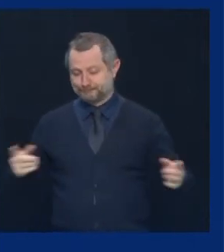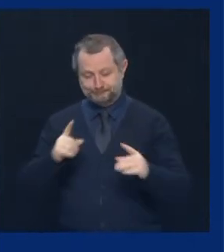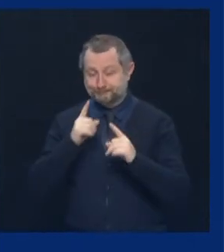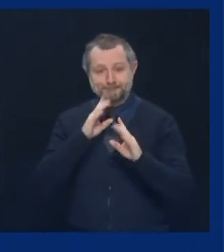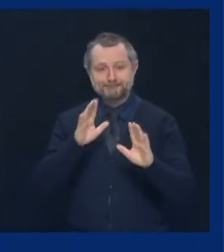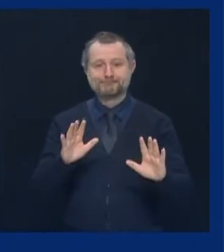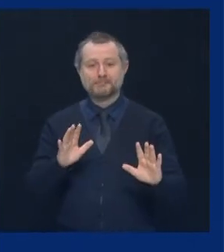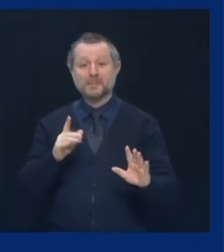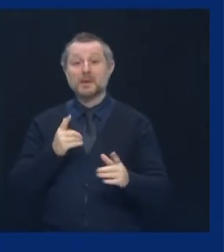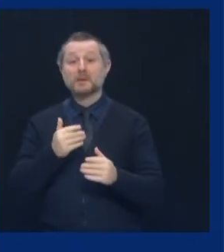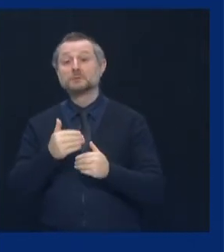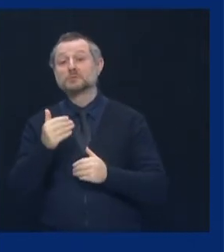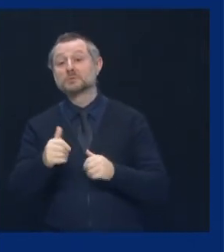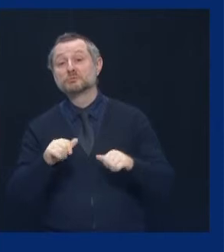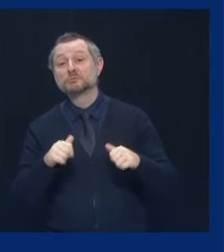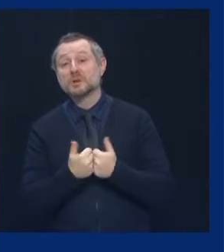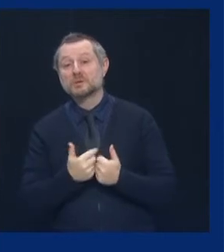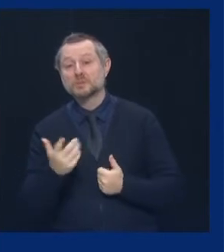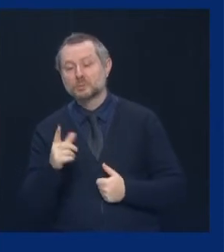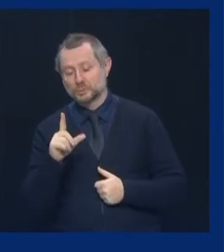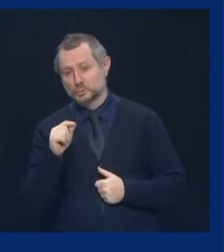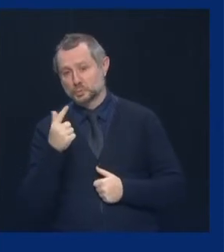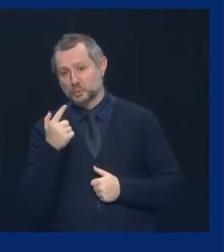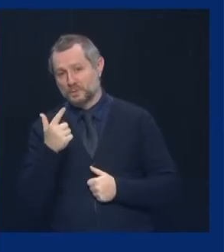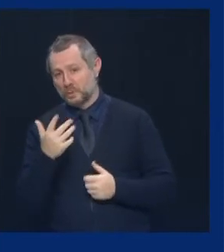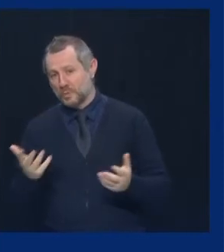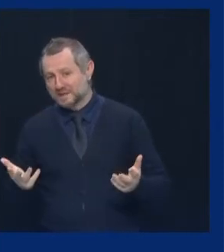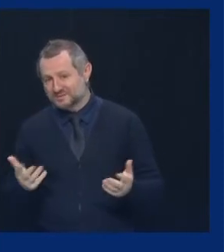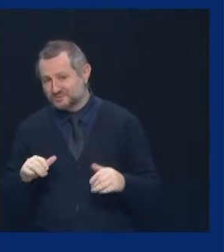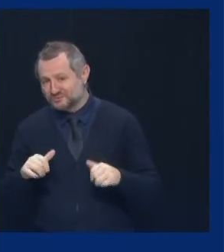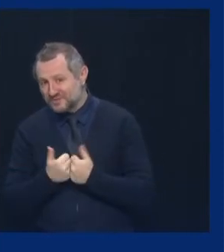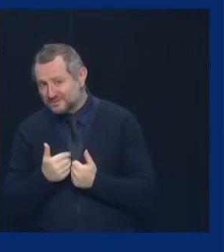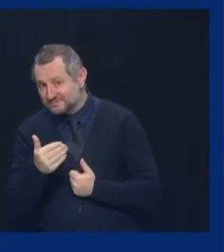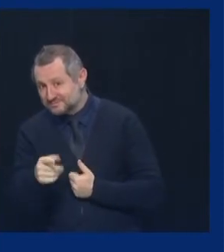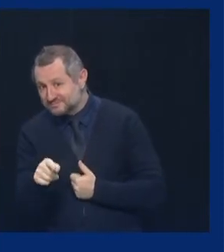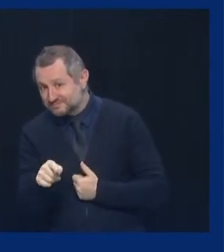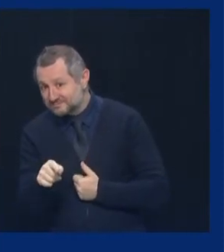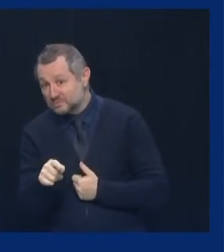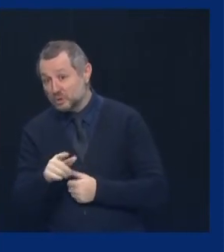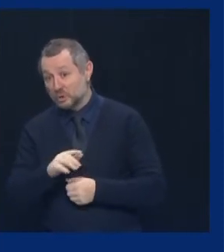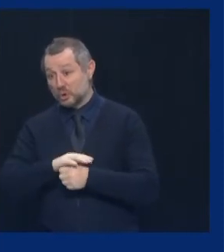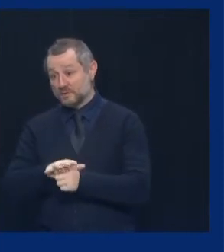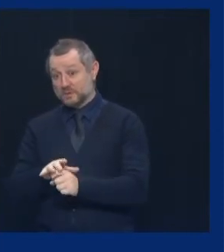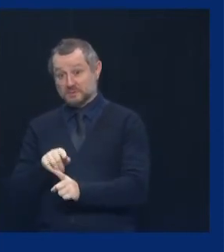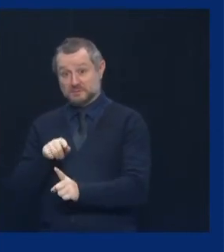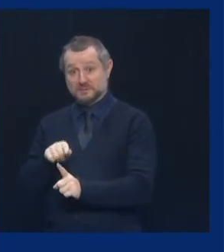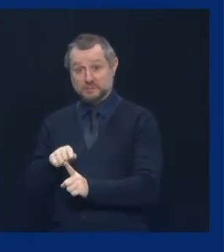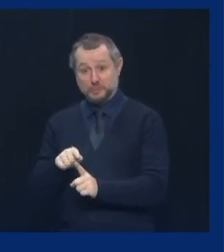STATE BUDGET OR THE CITY BUDGET.